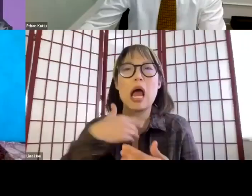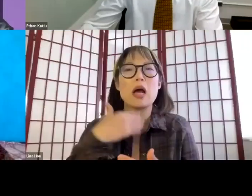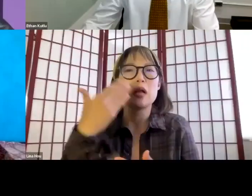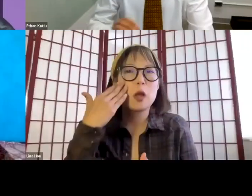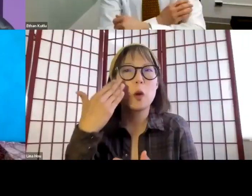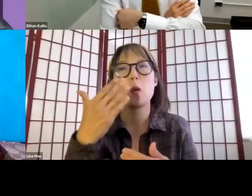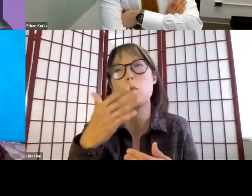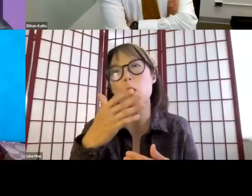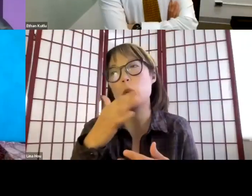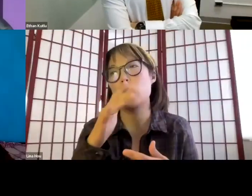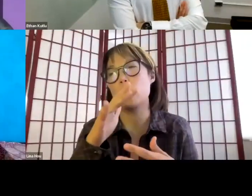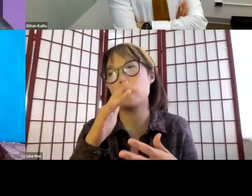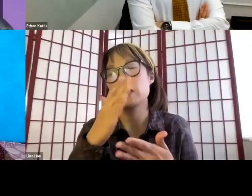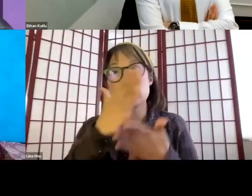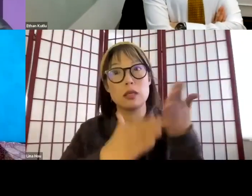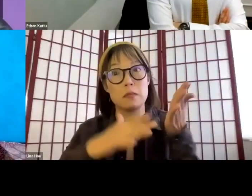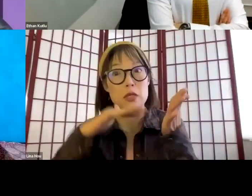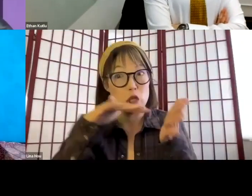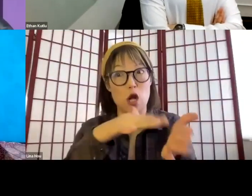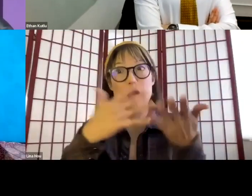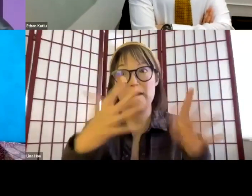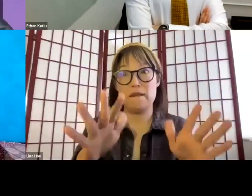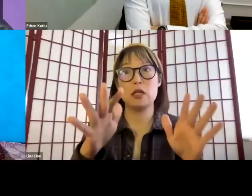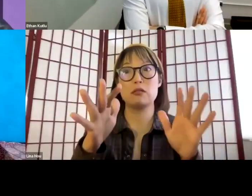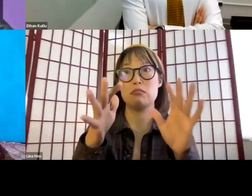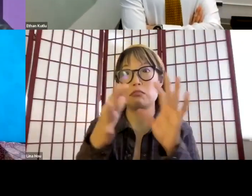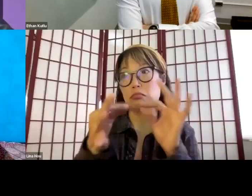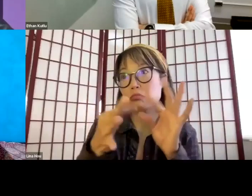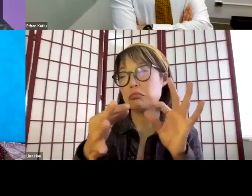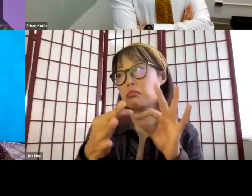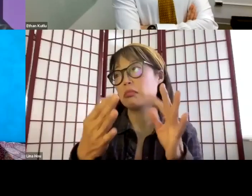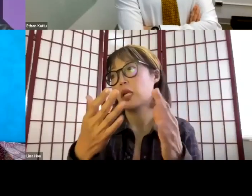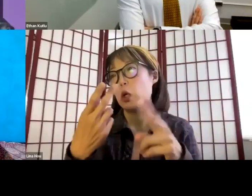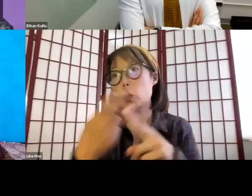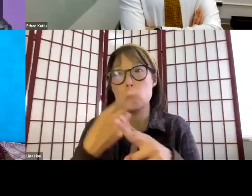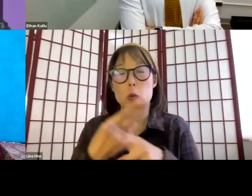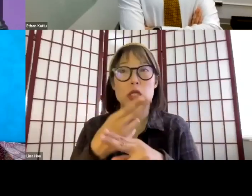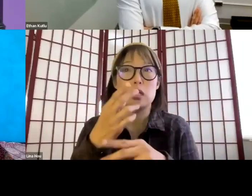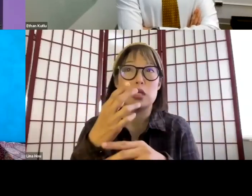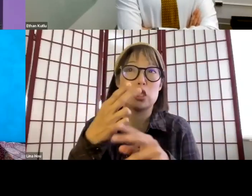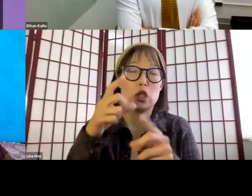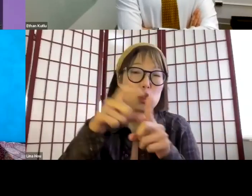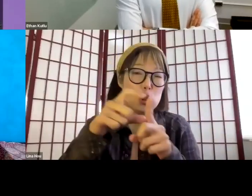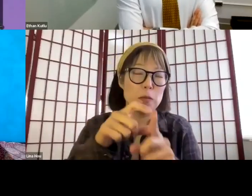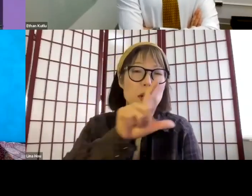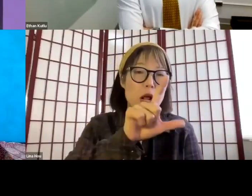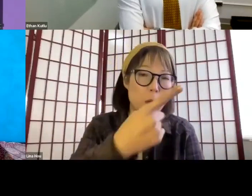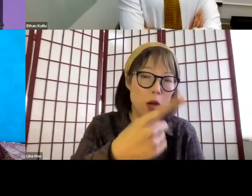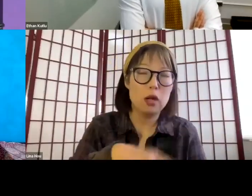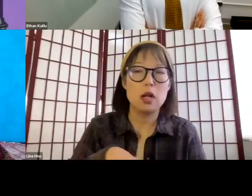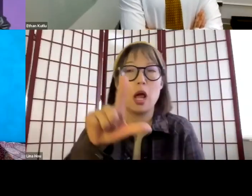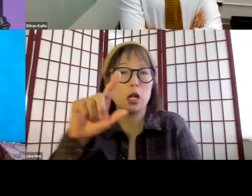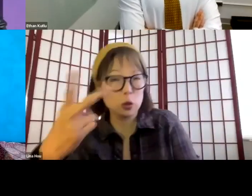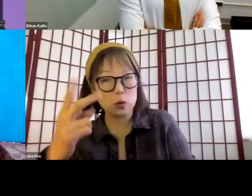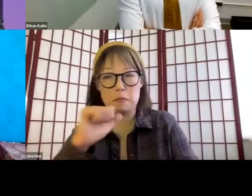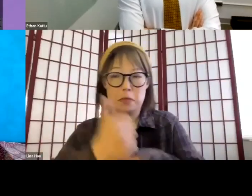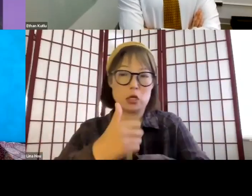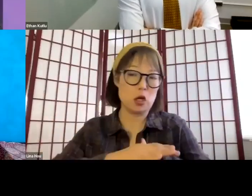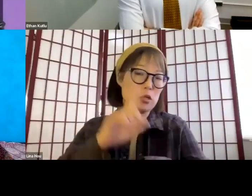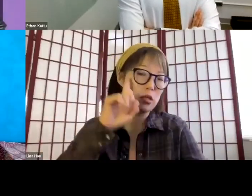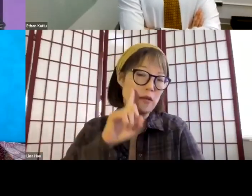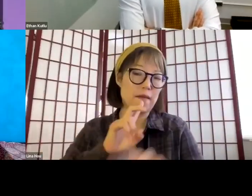Yes, I know Some scholars have commented and used terms like L1, L2,